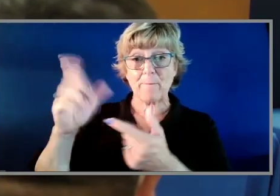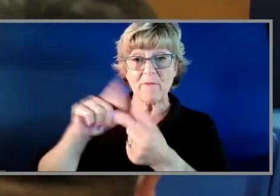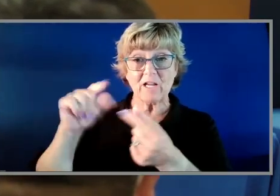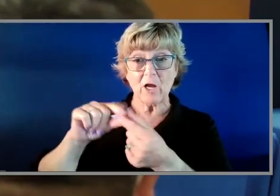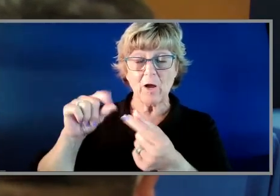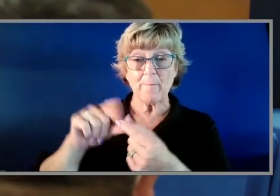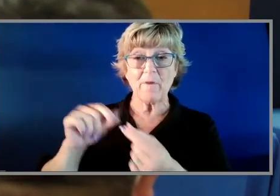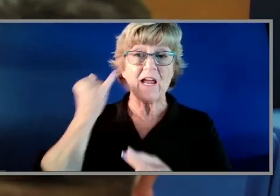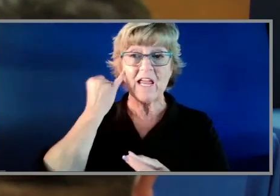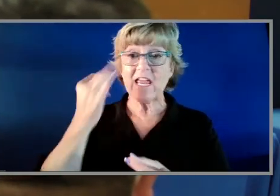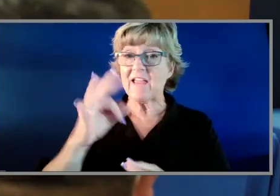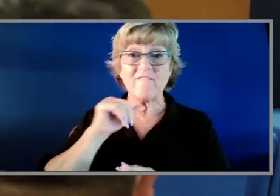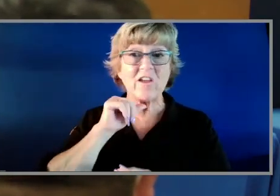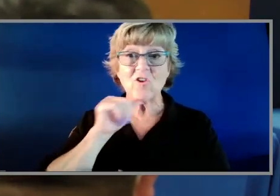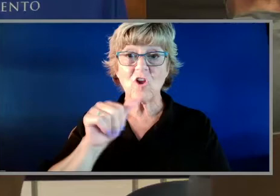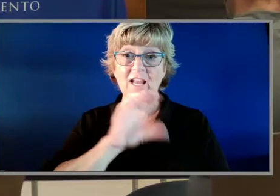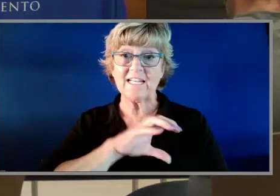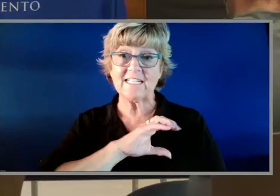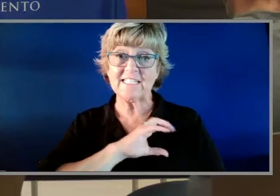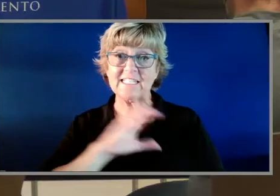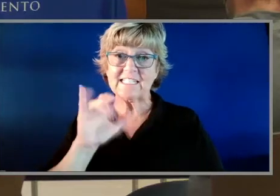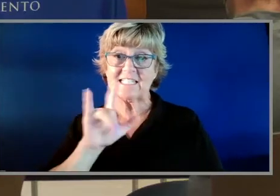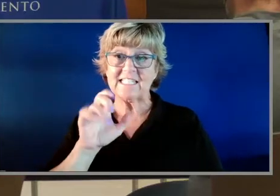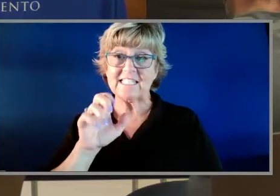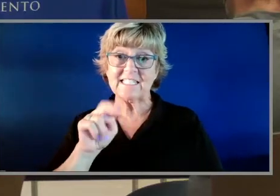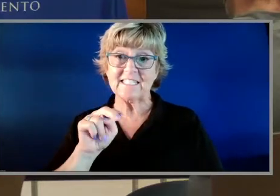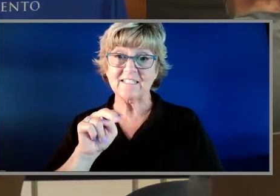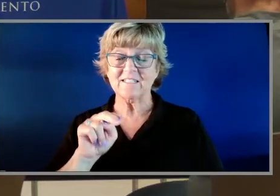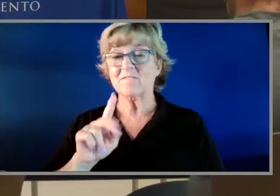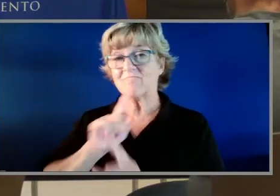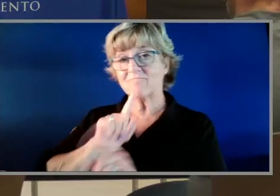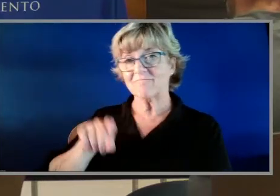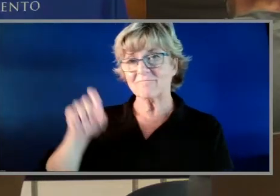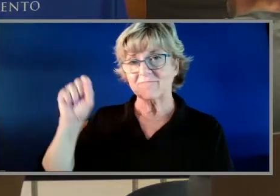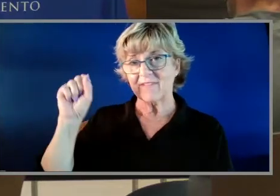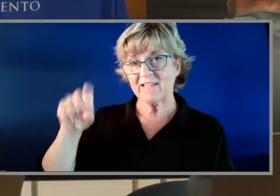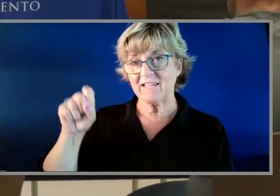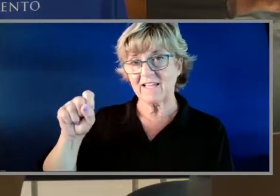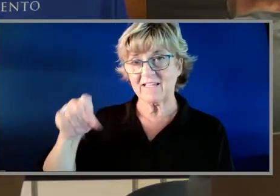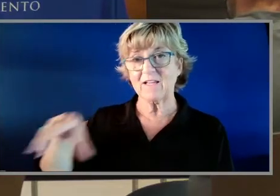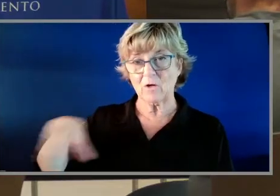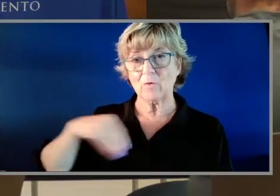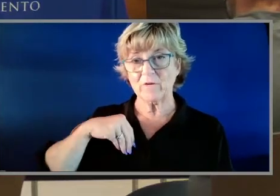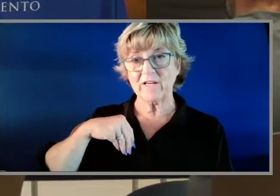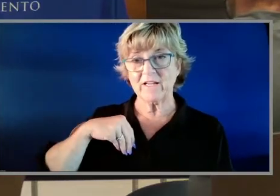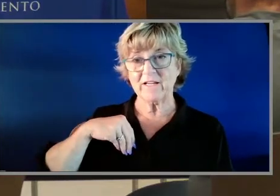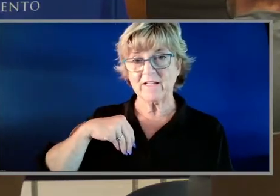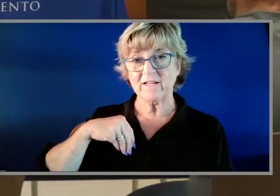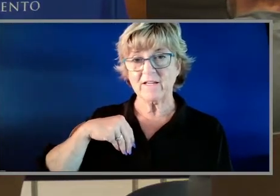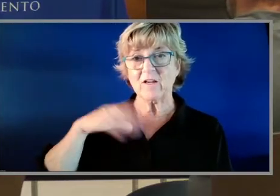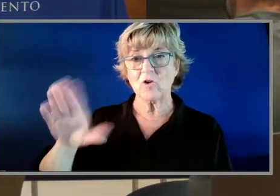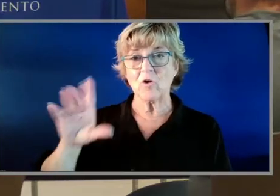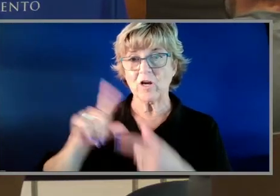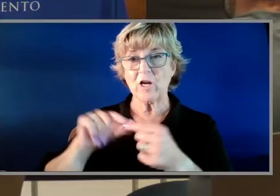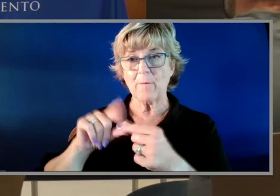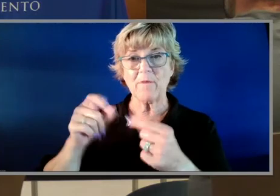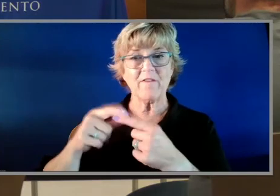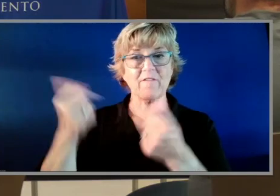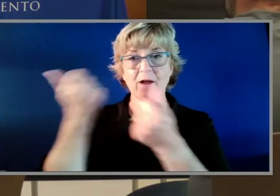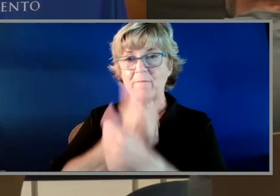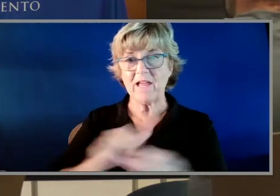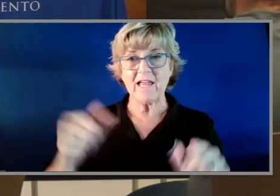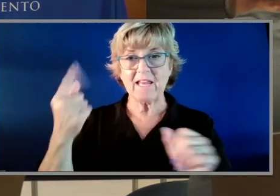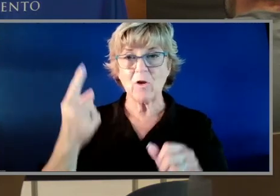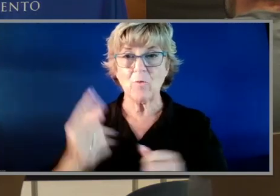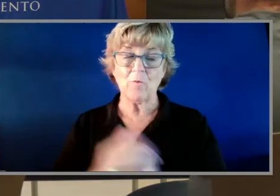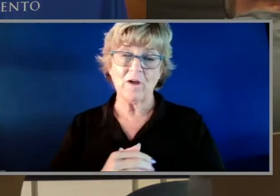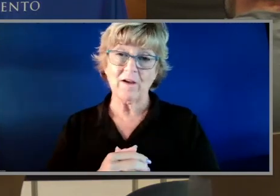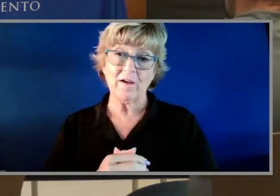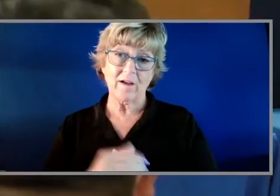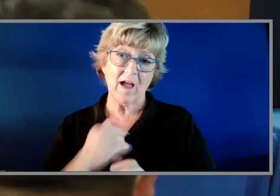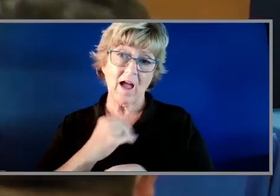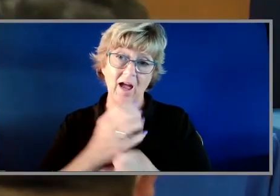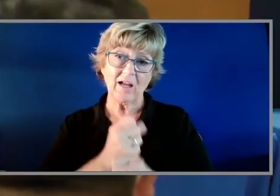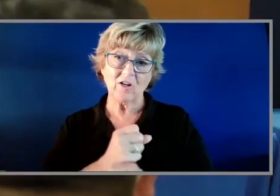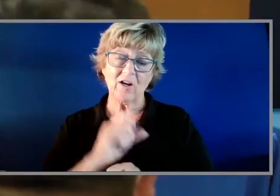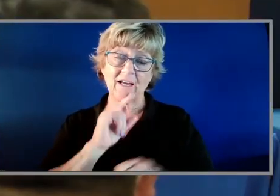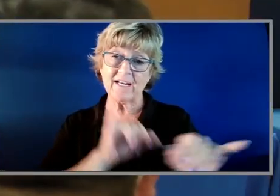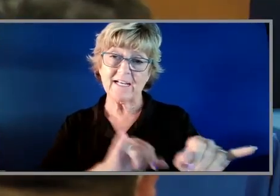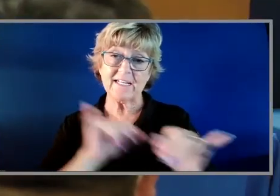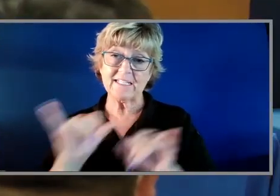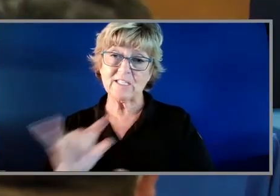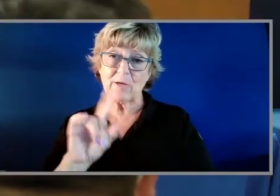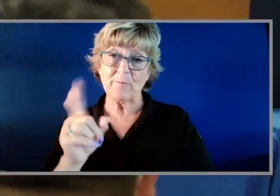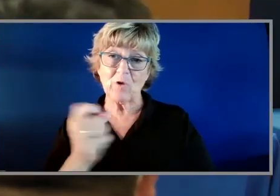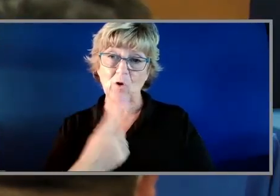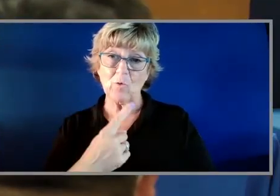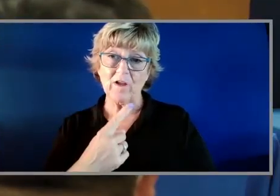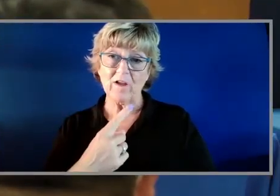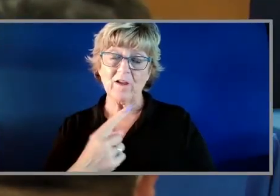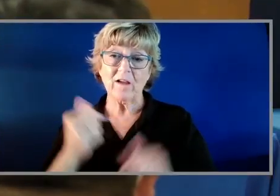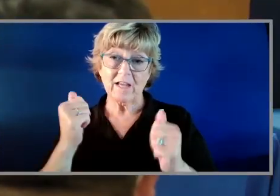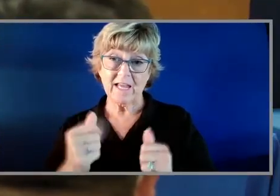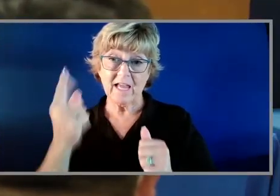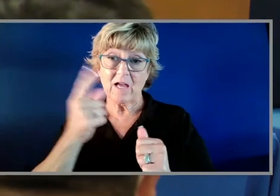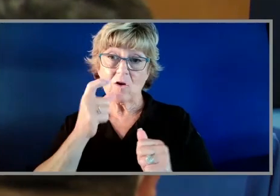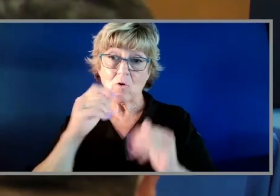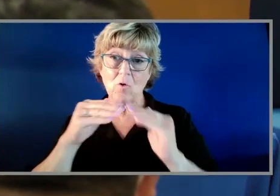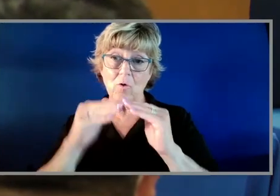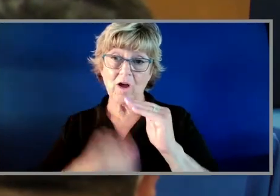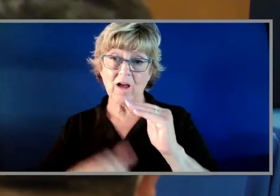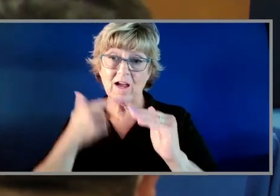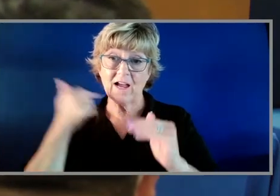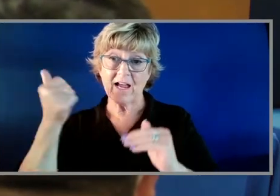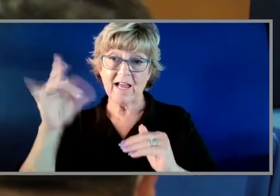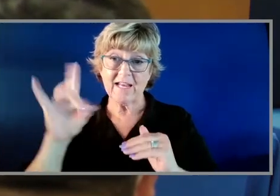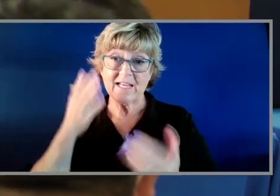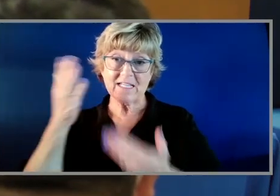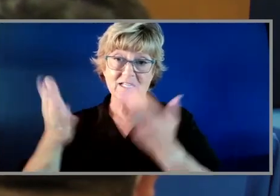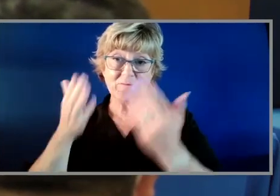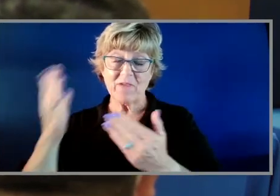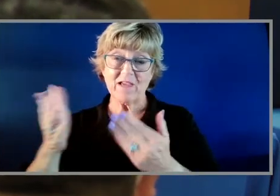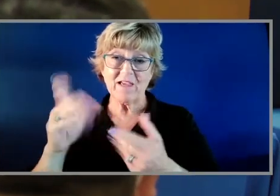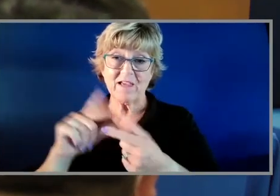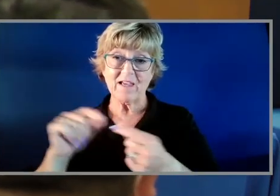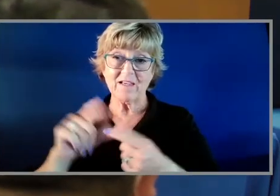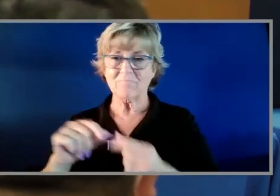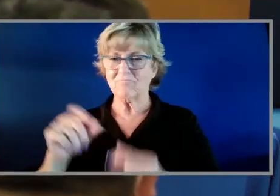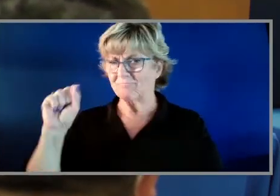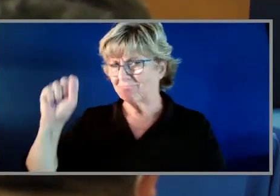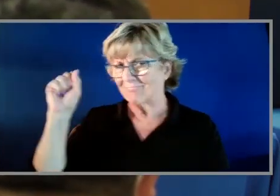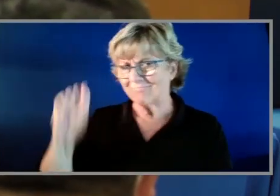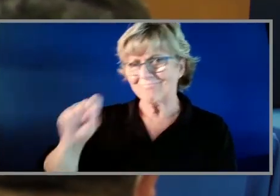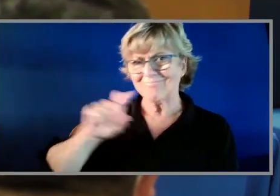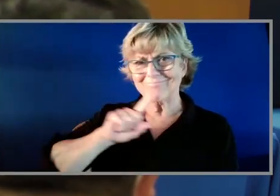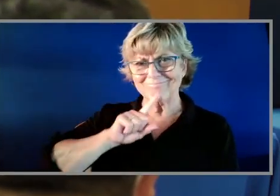Studio: kind of talking about age as well, but the question is, can you submit comments and suggestions, if you aren't a